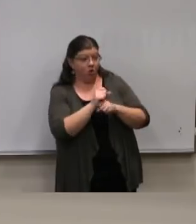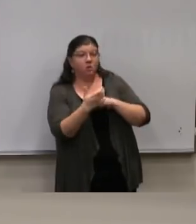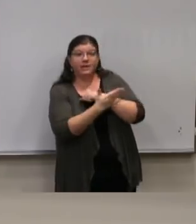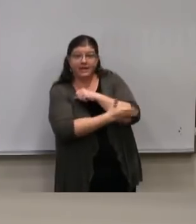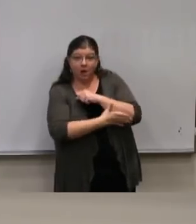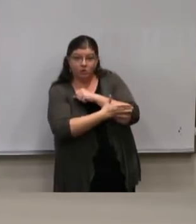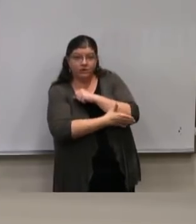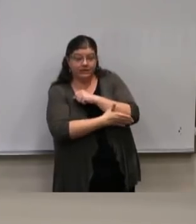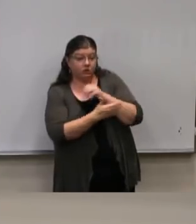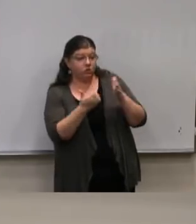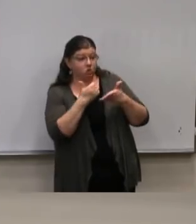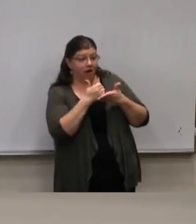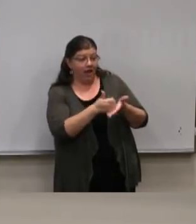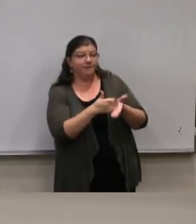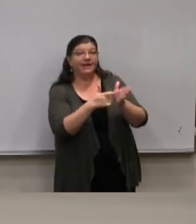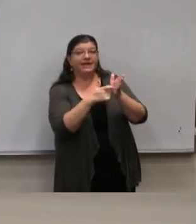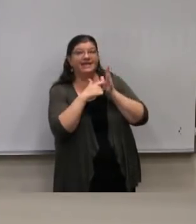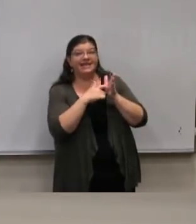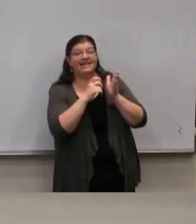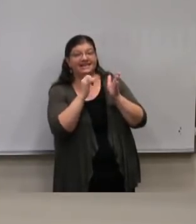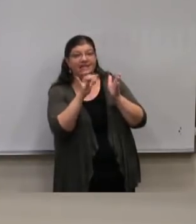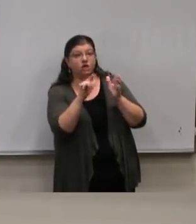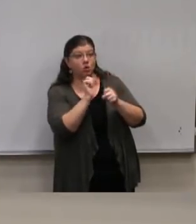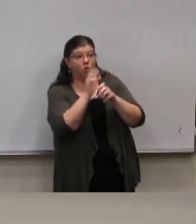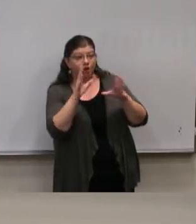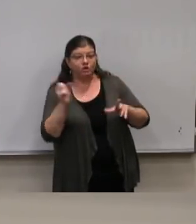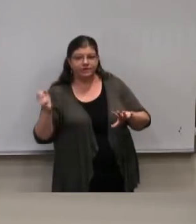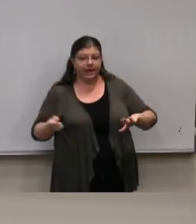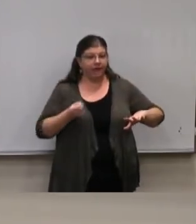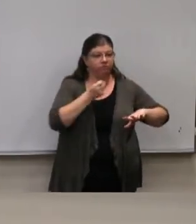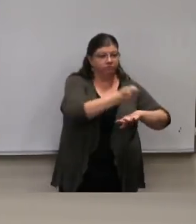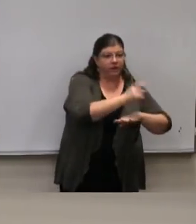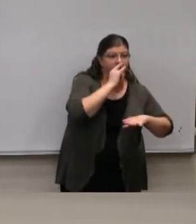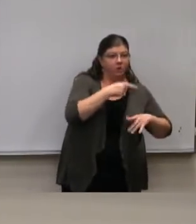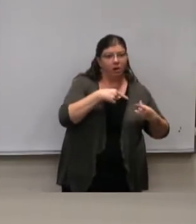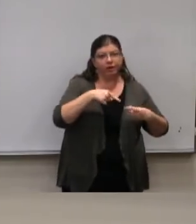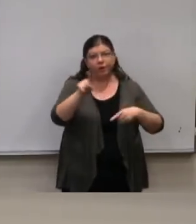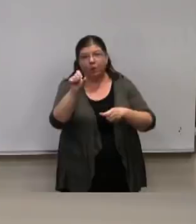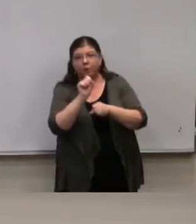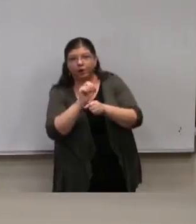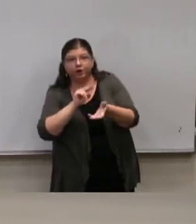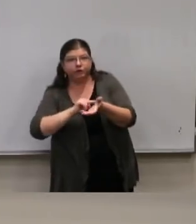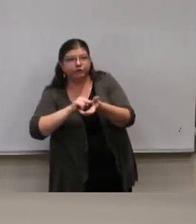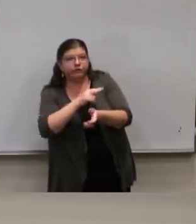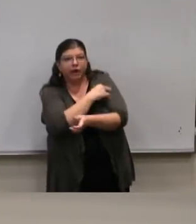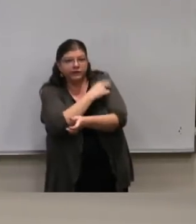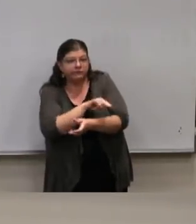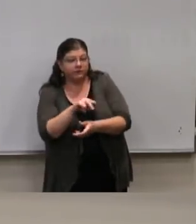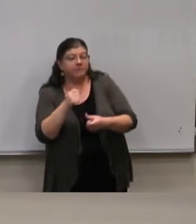to help essential workers have a place for child care for their, for their kids. Many of our students use the child care center